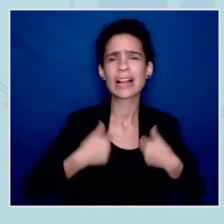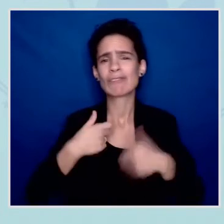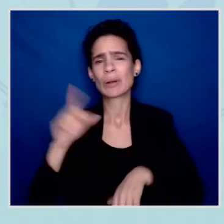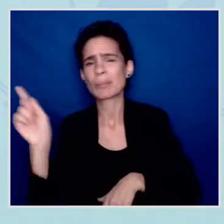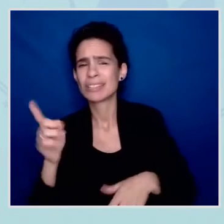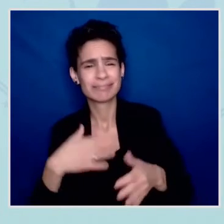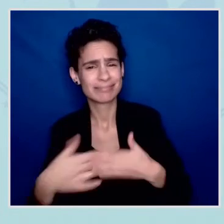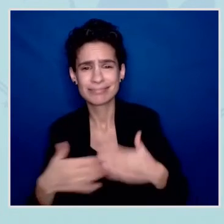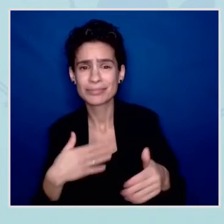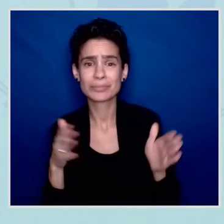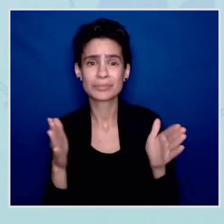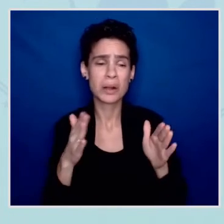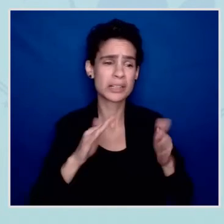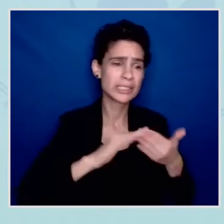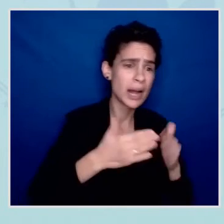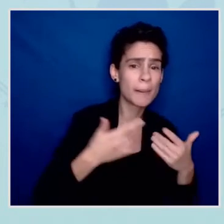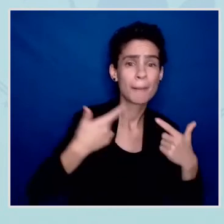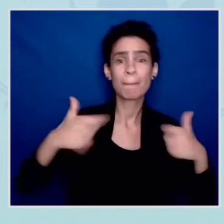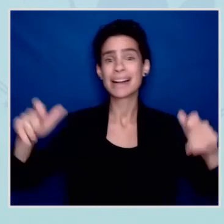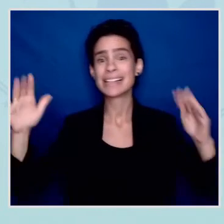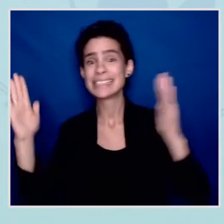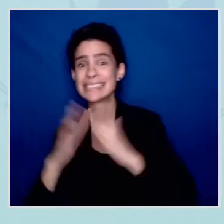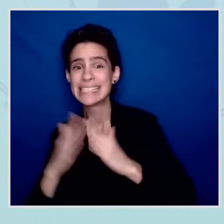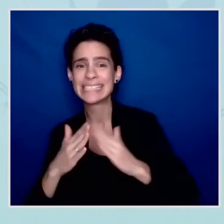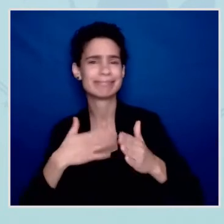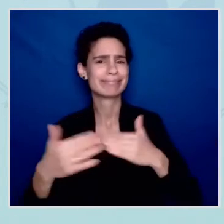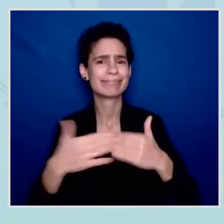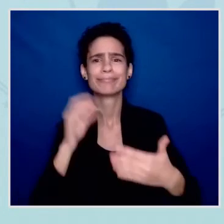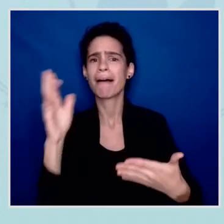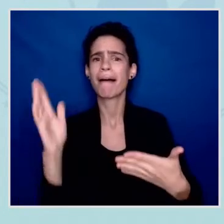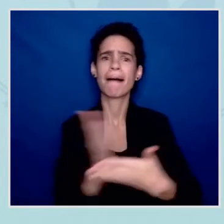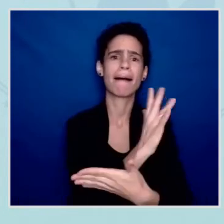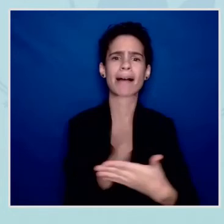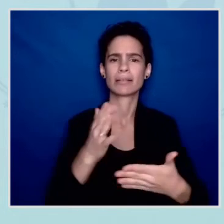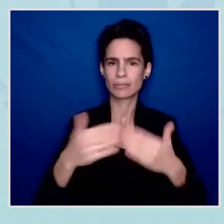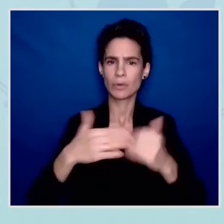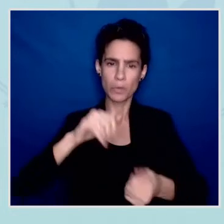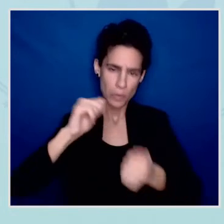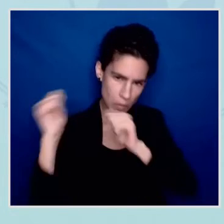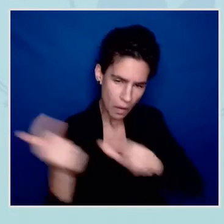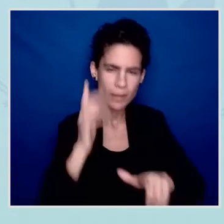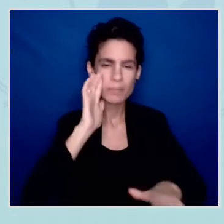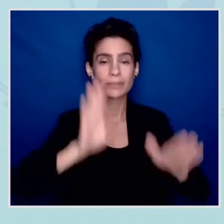BETTER. SO THAT LIFTS UP EVERYONE, NO